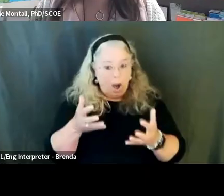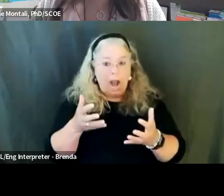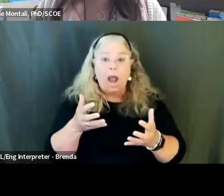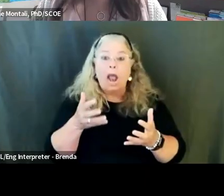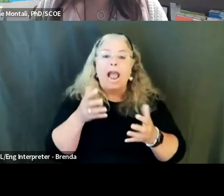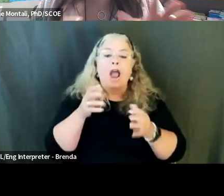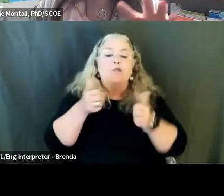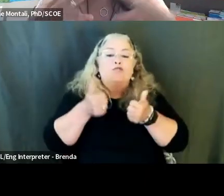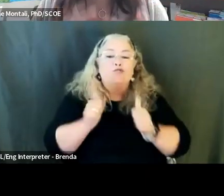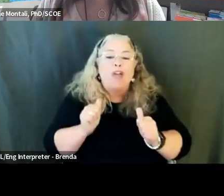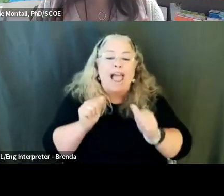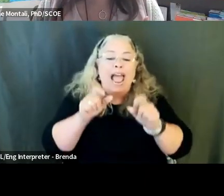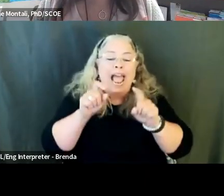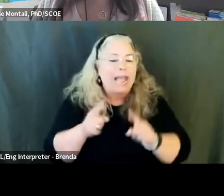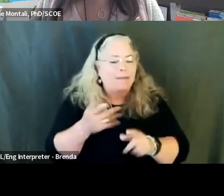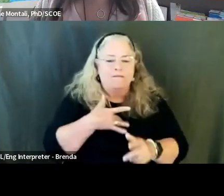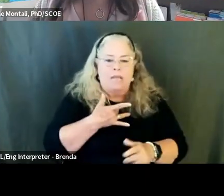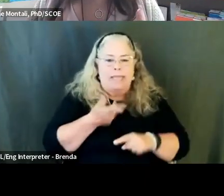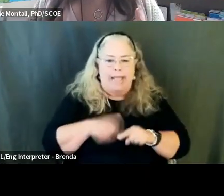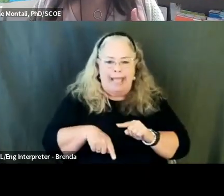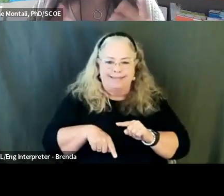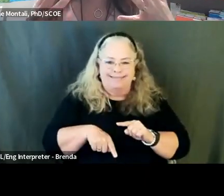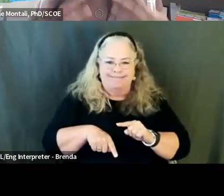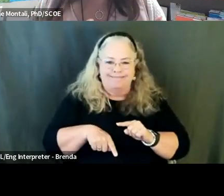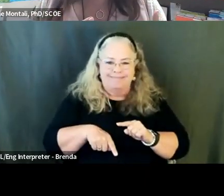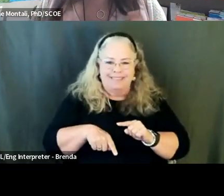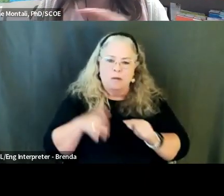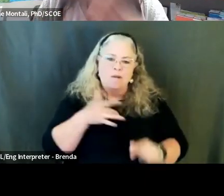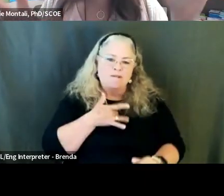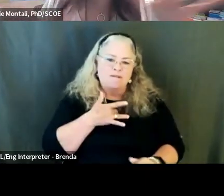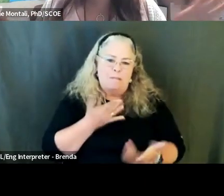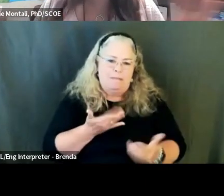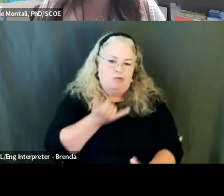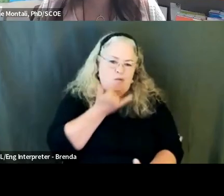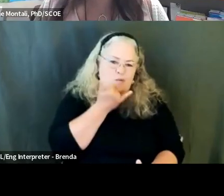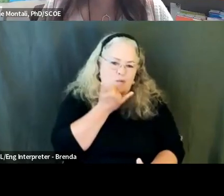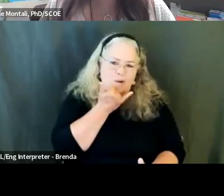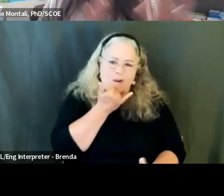into this feel like they can't. Feel like it's wrong even though we have all this evidence from